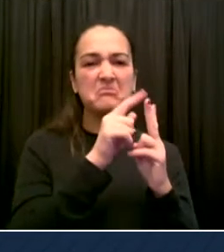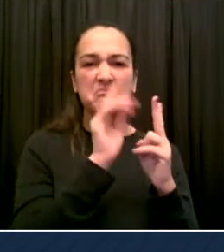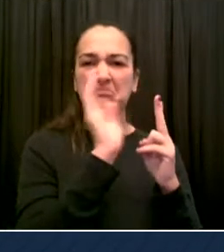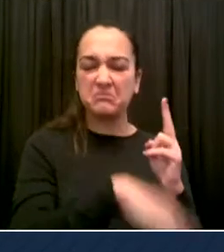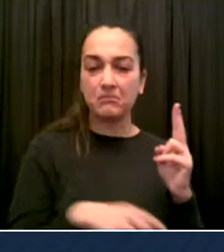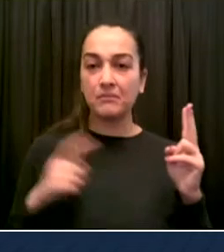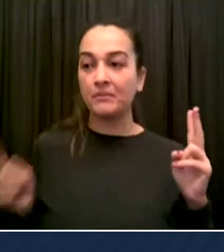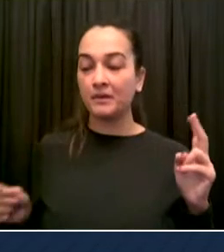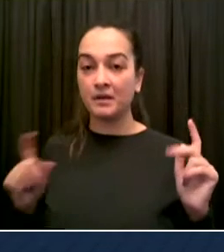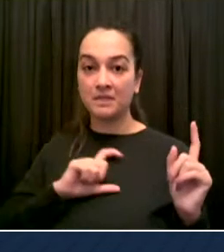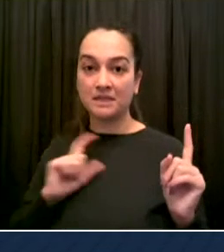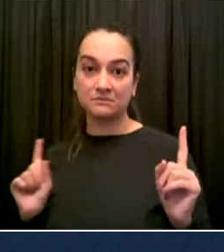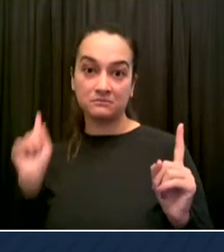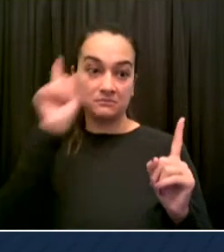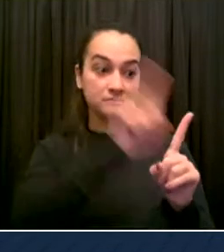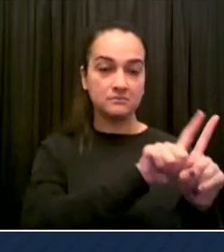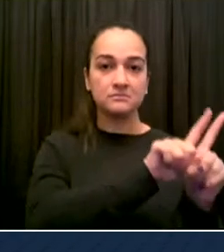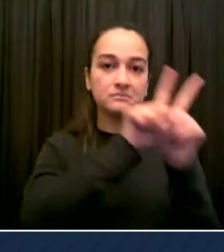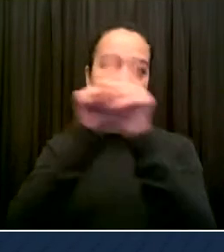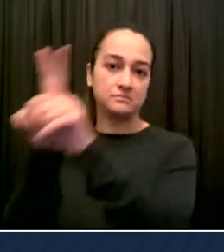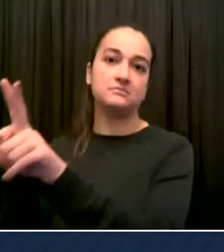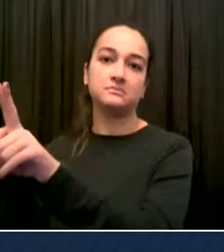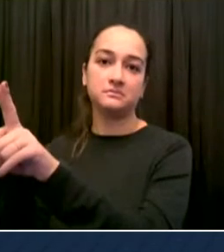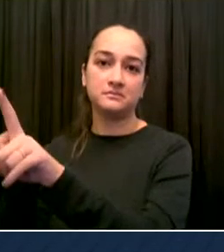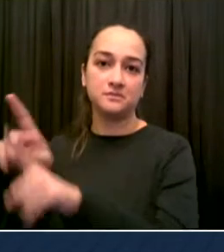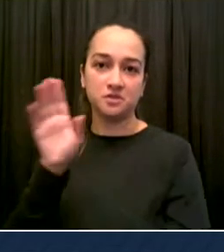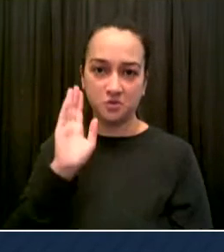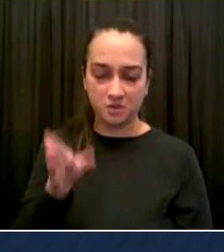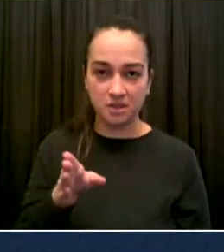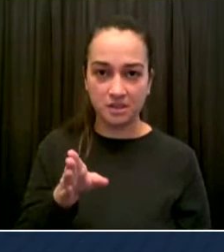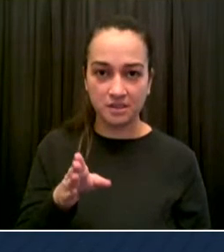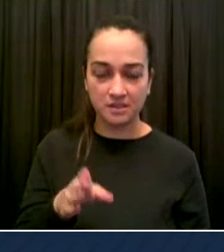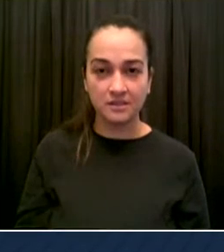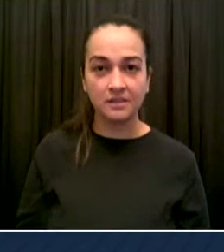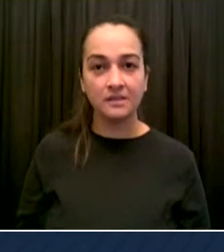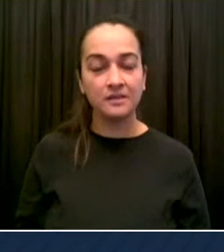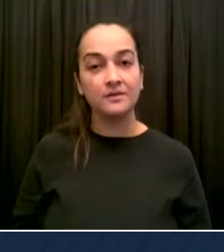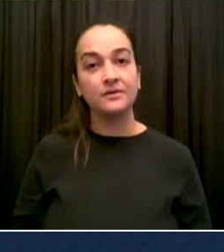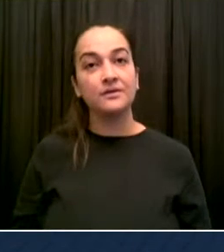SPACES. THE ORIGINAL GOAL WAS TO CLOSE